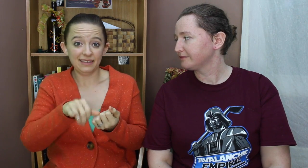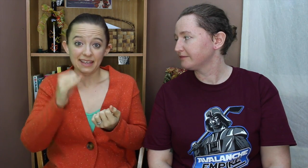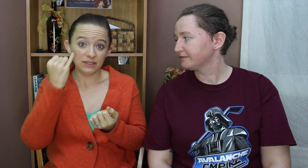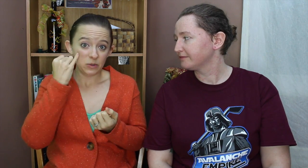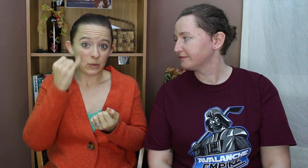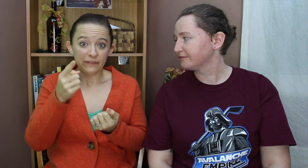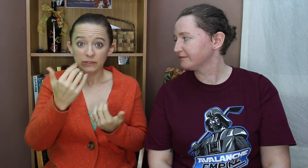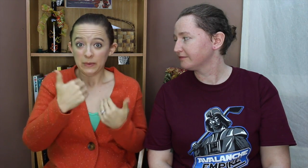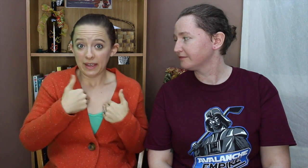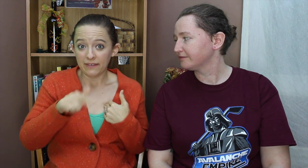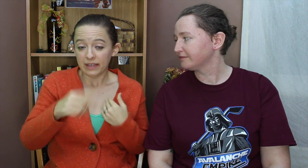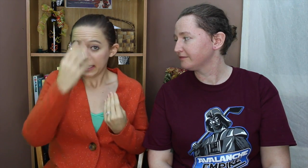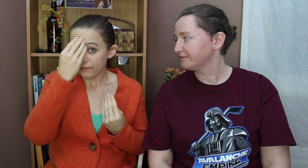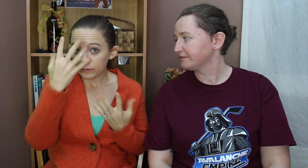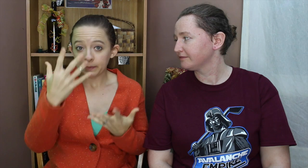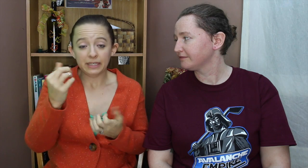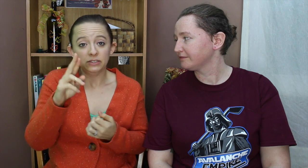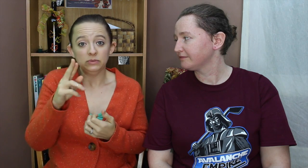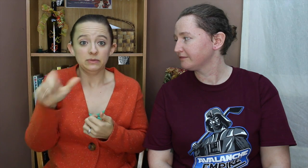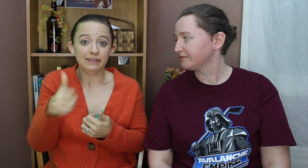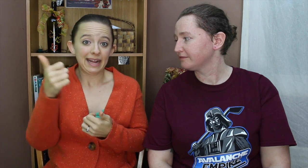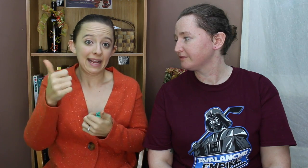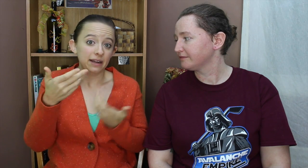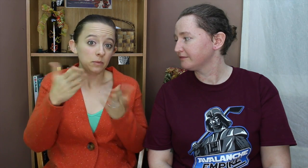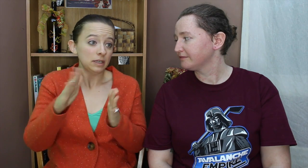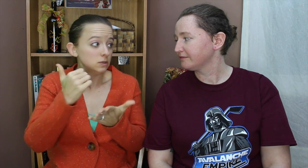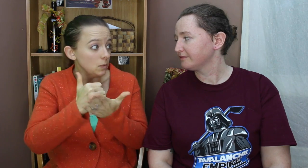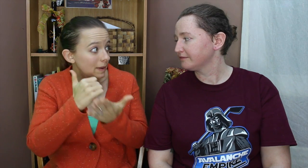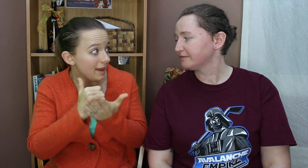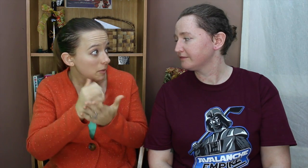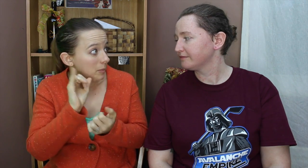are really big challenges so if you guys have any information